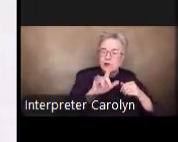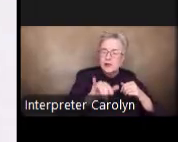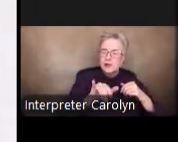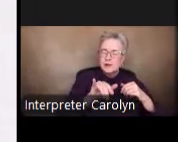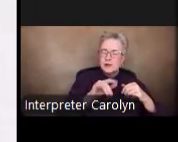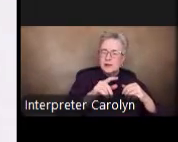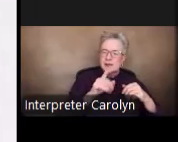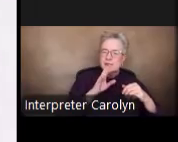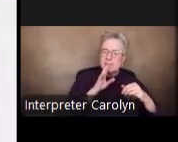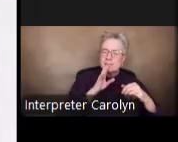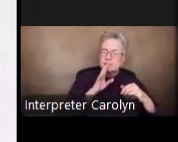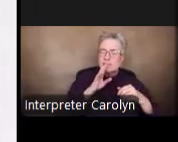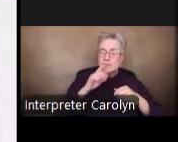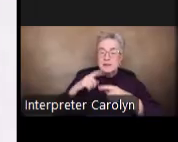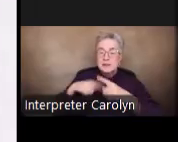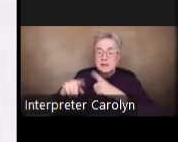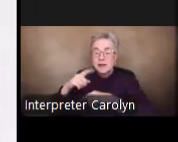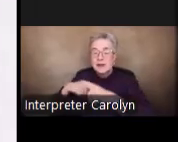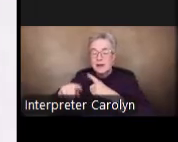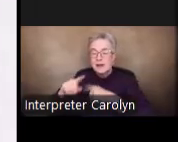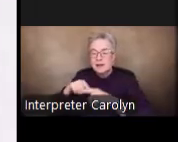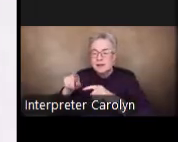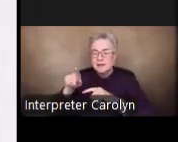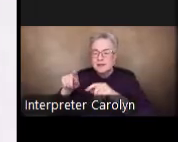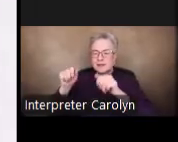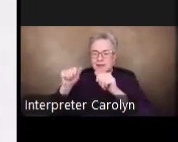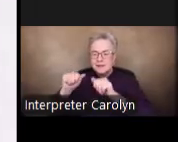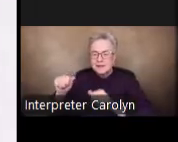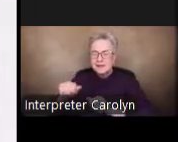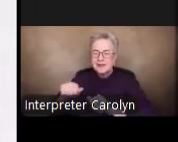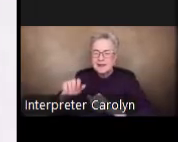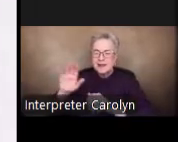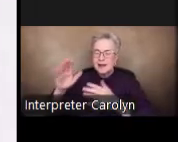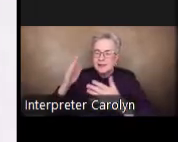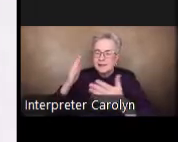language, it's those simple handshapes and large visible movements